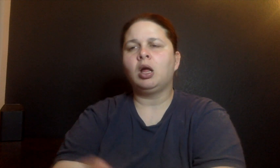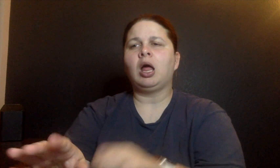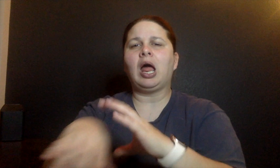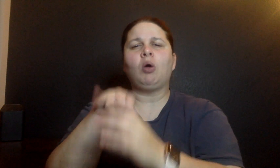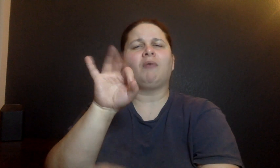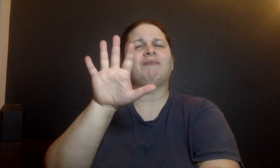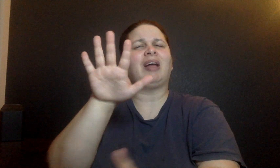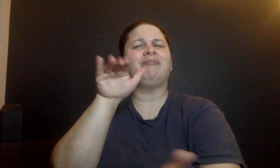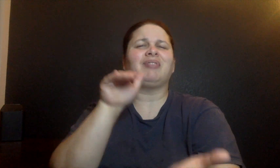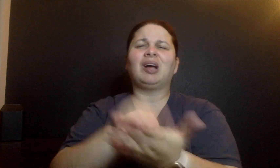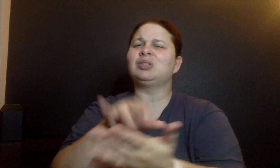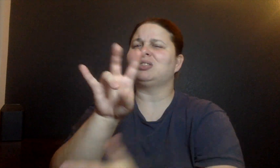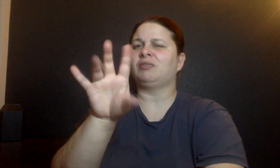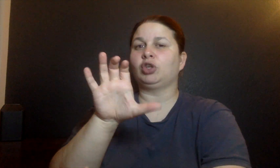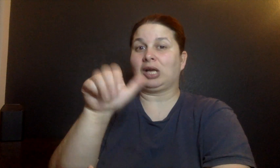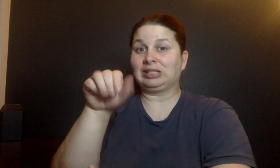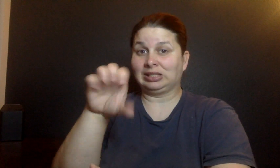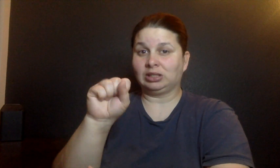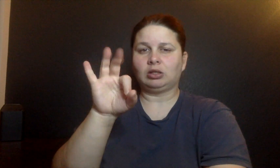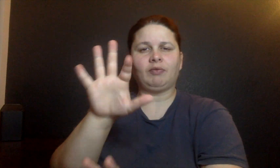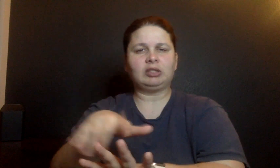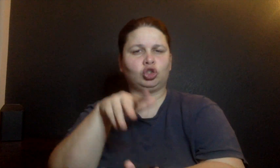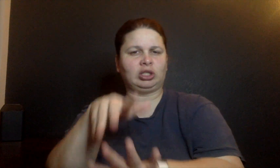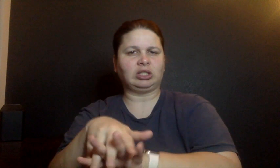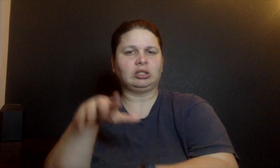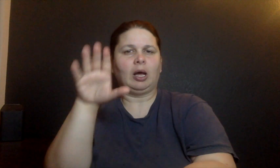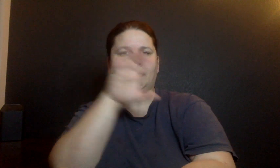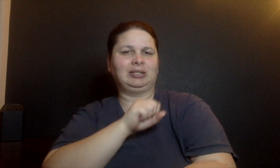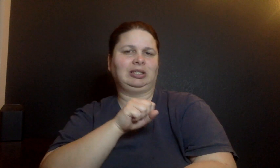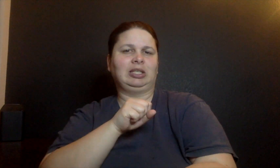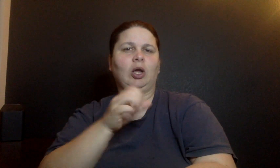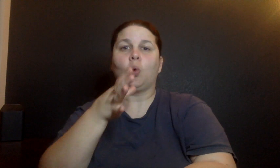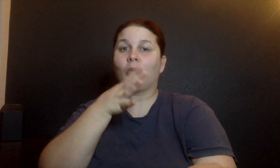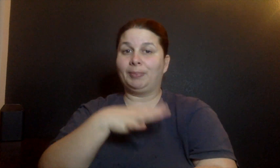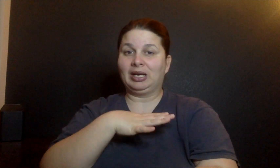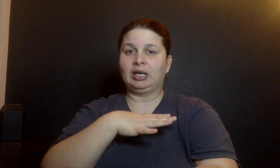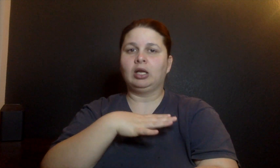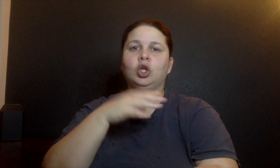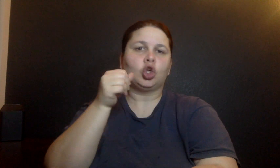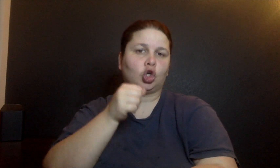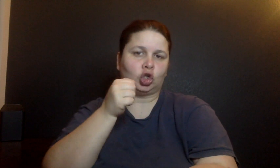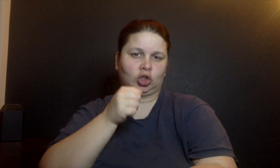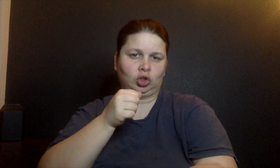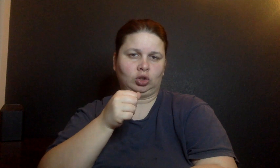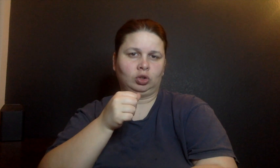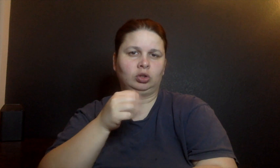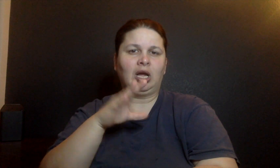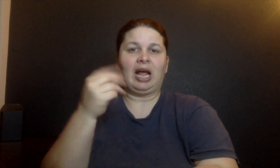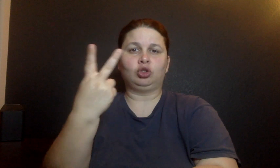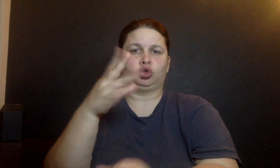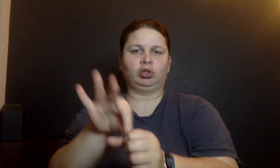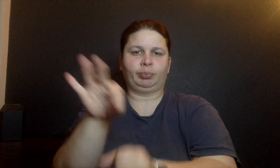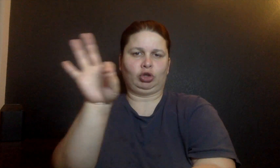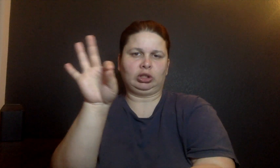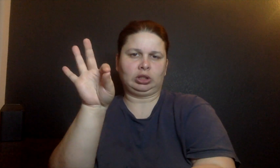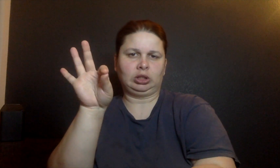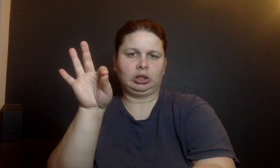Out of 5,700 cases of missing Indigenous girls, women, and 2 spirit individuals